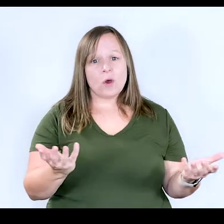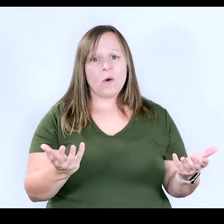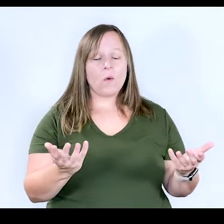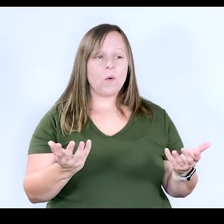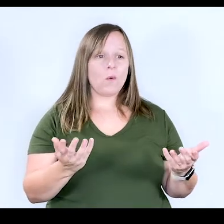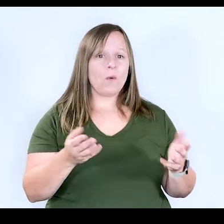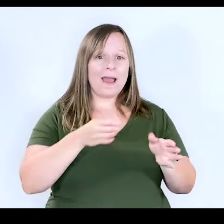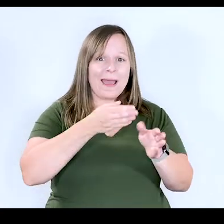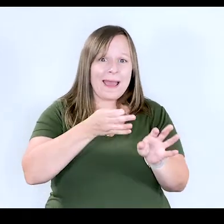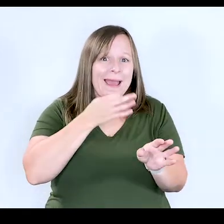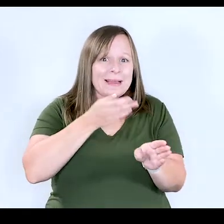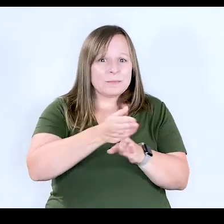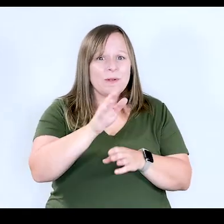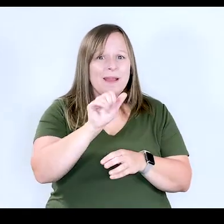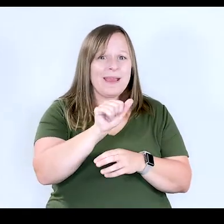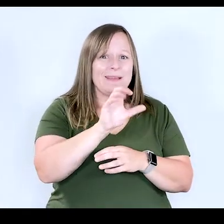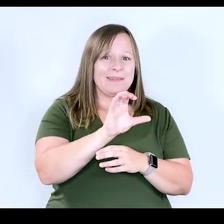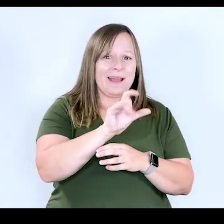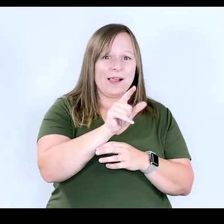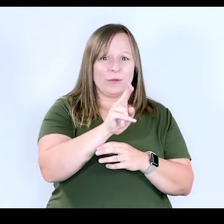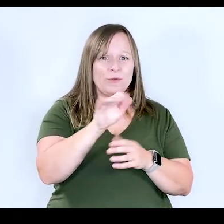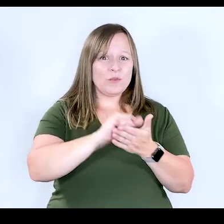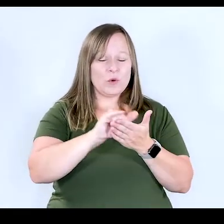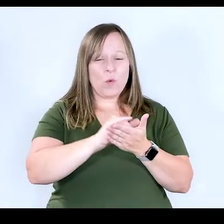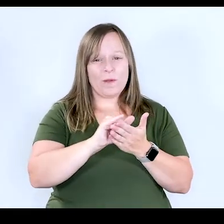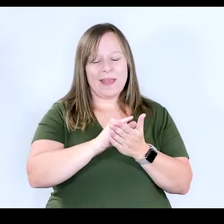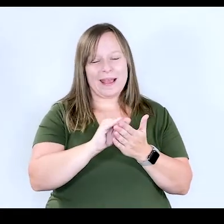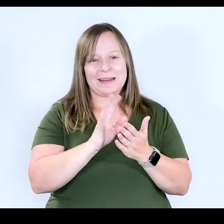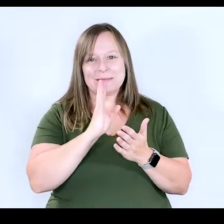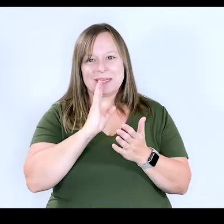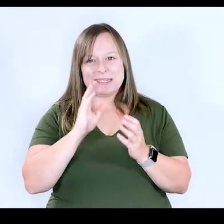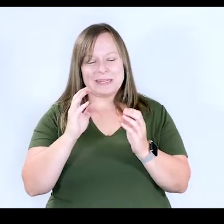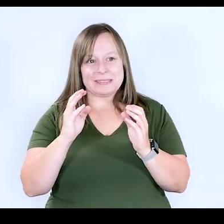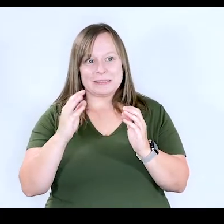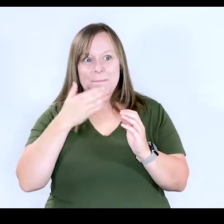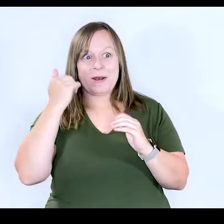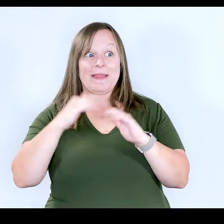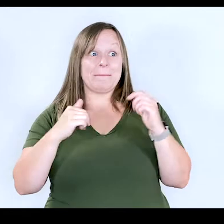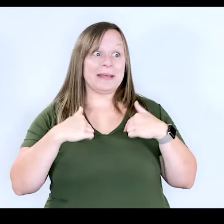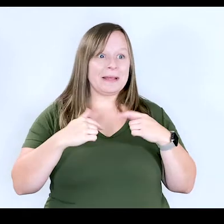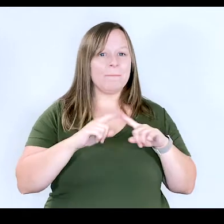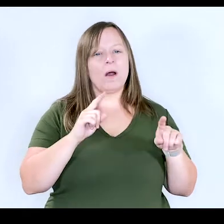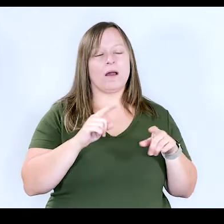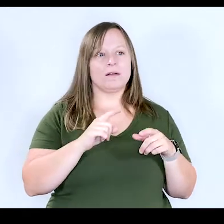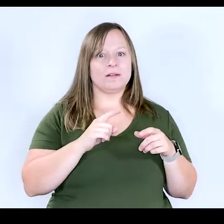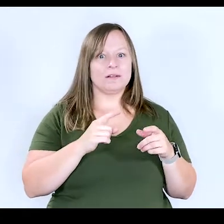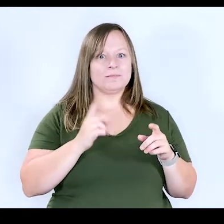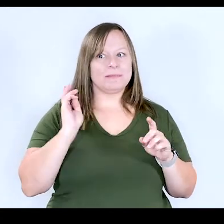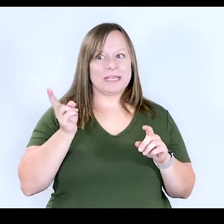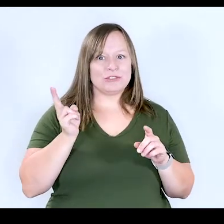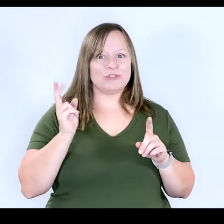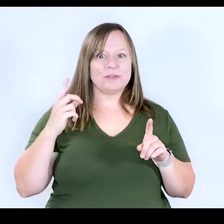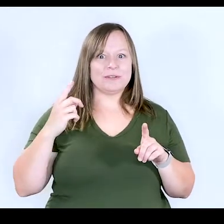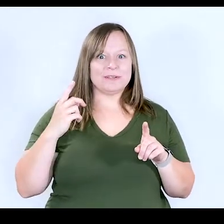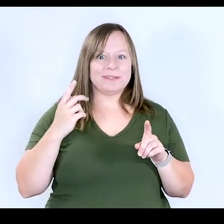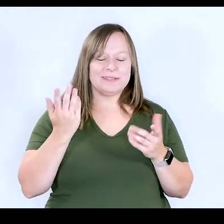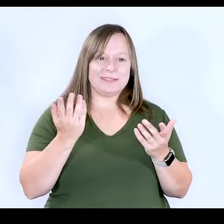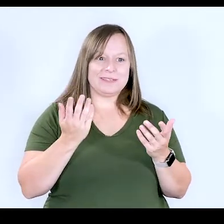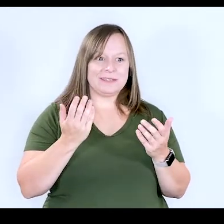And there's experts at ACLU of New York who can speak to this a lot better than I could, but through a history of partisan politics